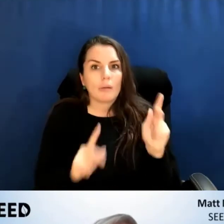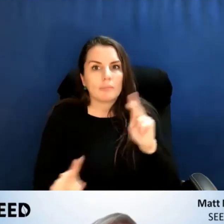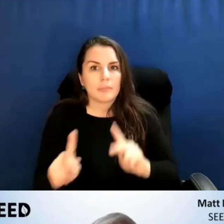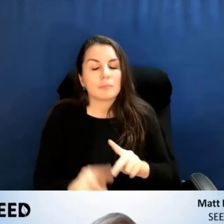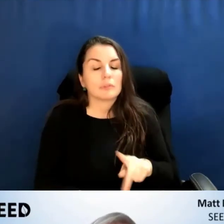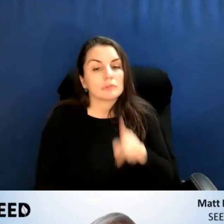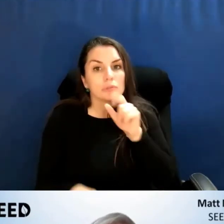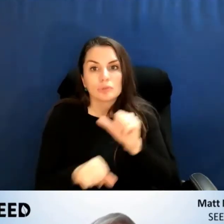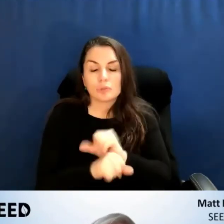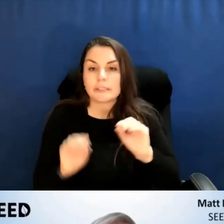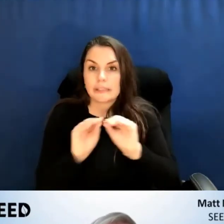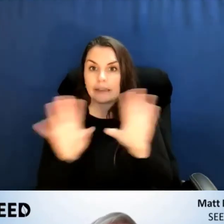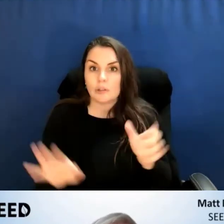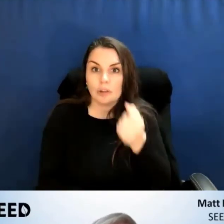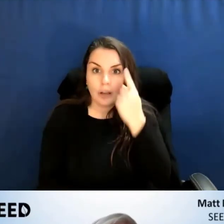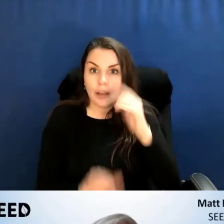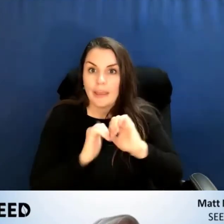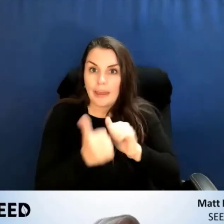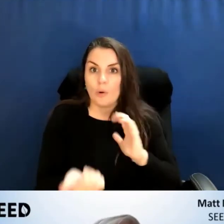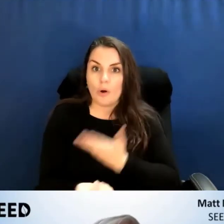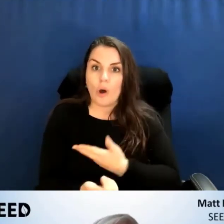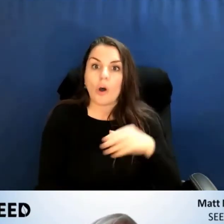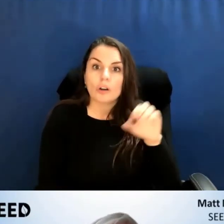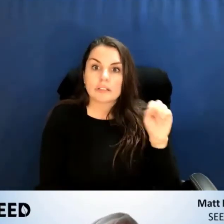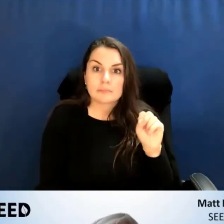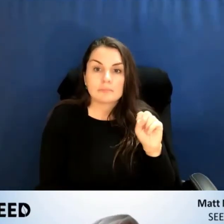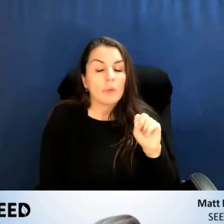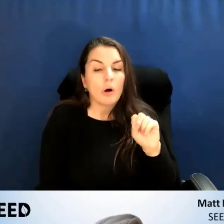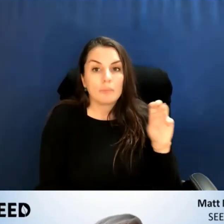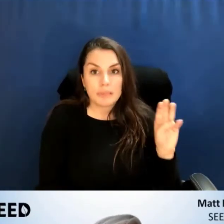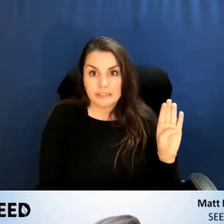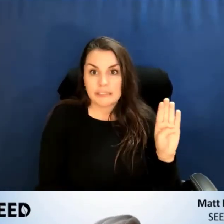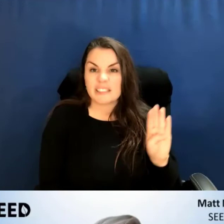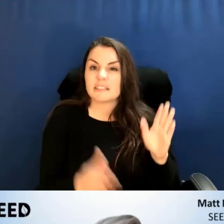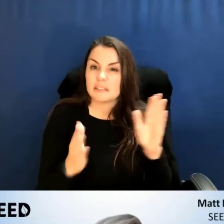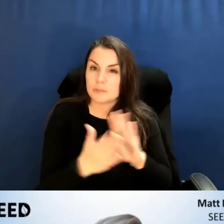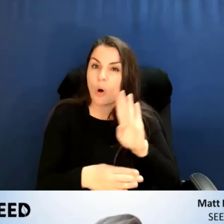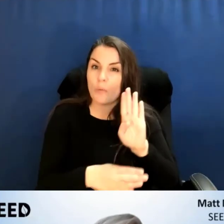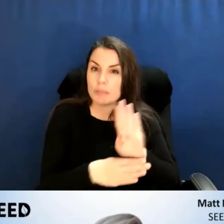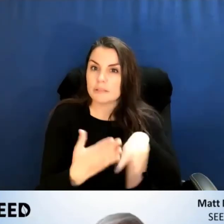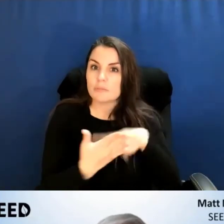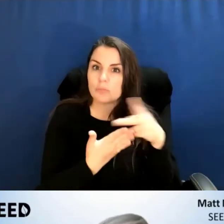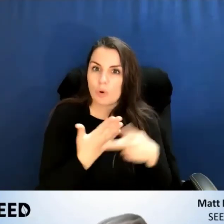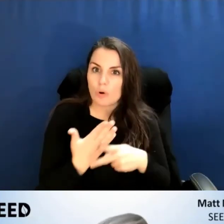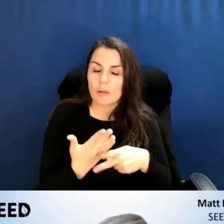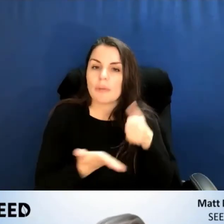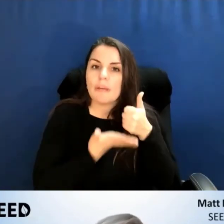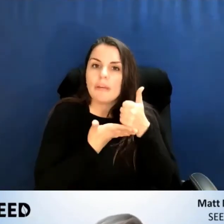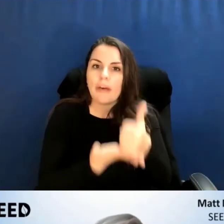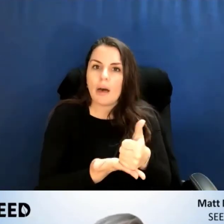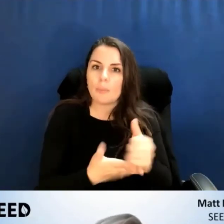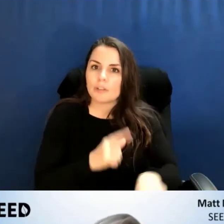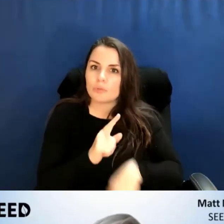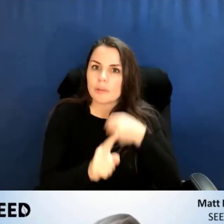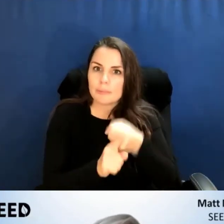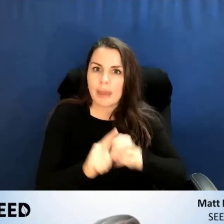how the small business program is helping to impact ... helping to develop products and services